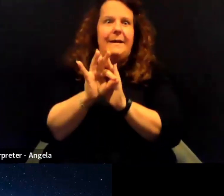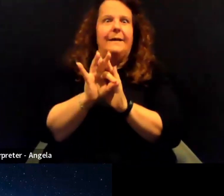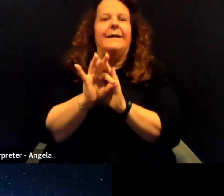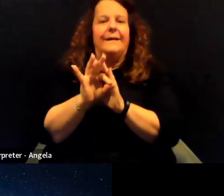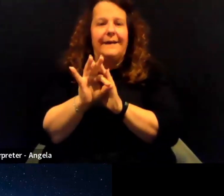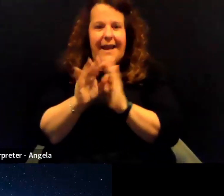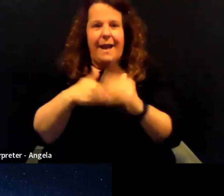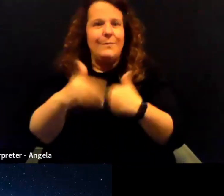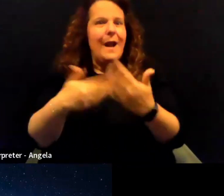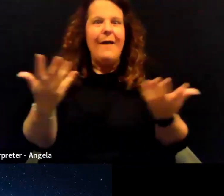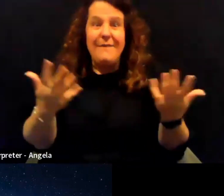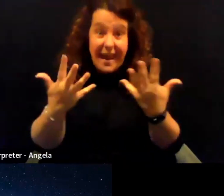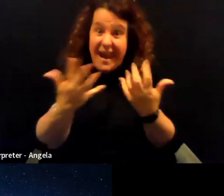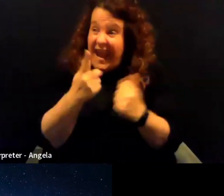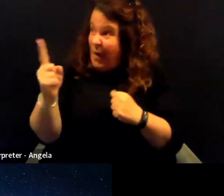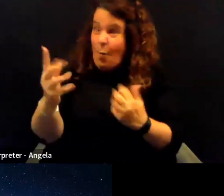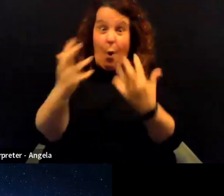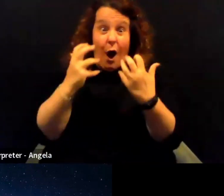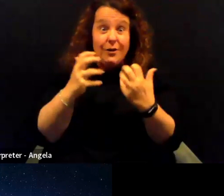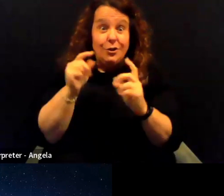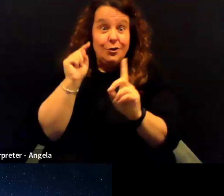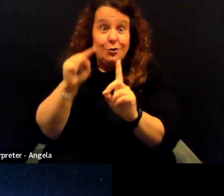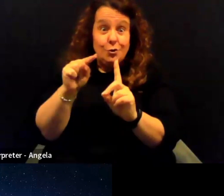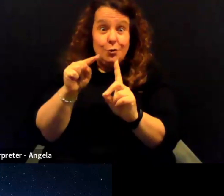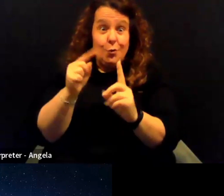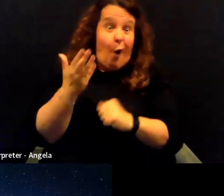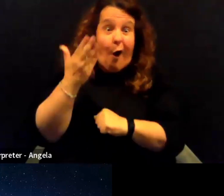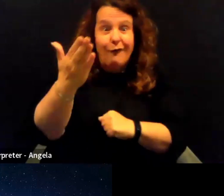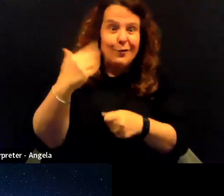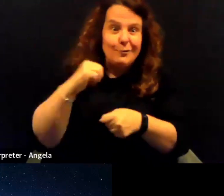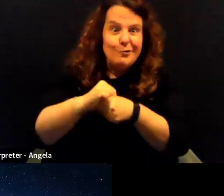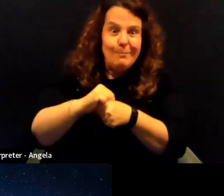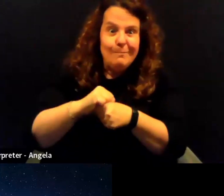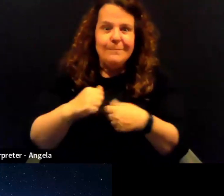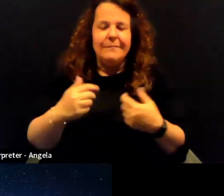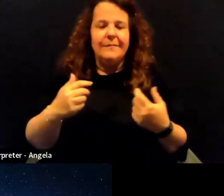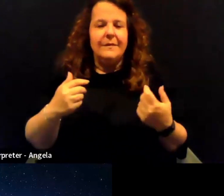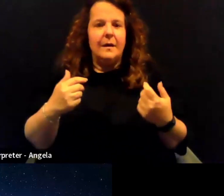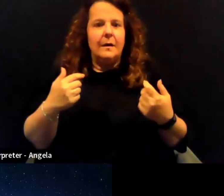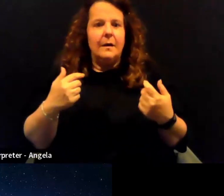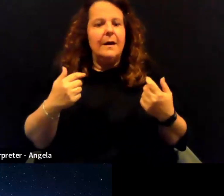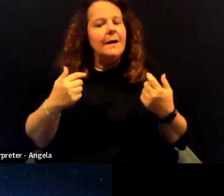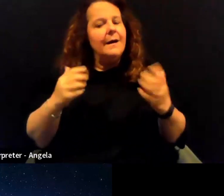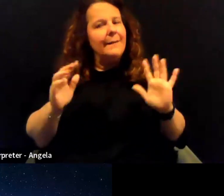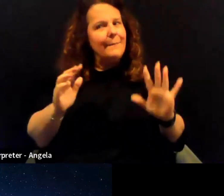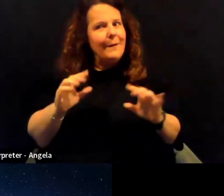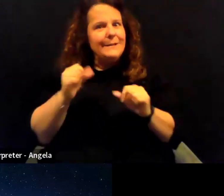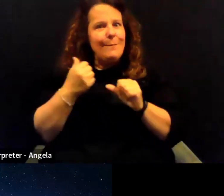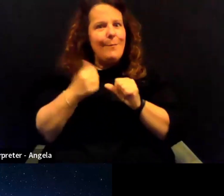They want you to be the one. And sometimes we get so hung up into our